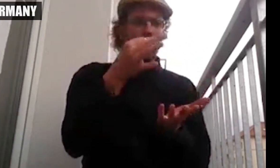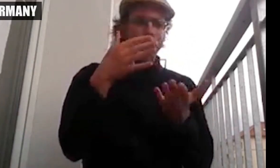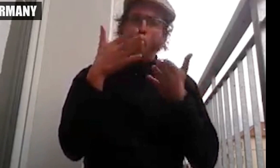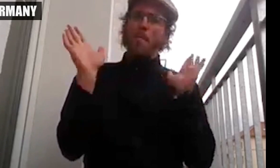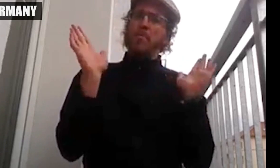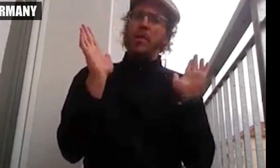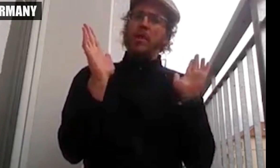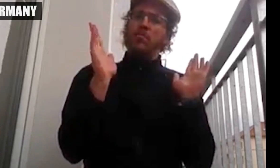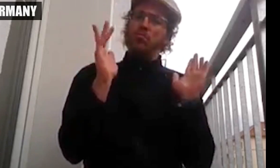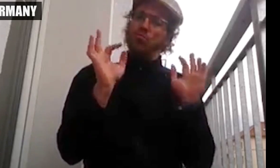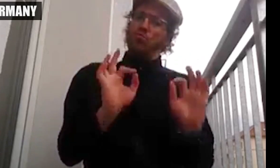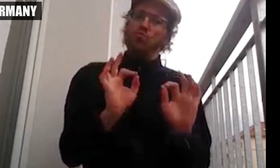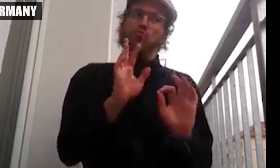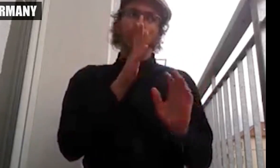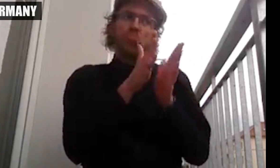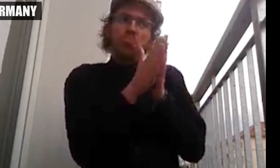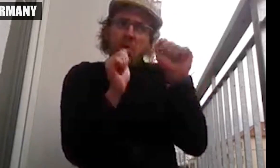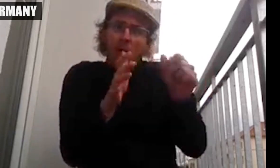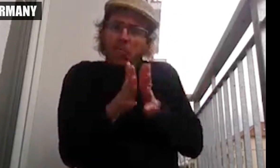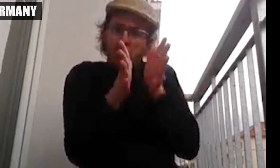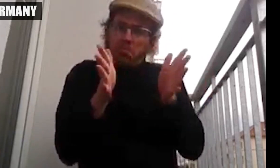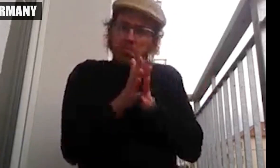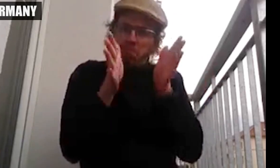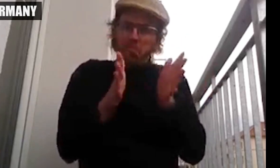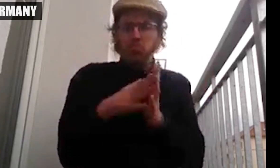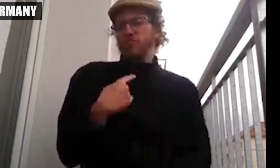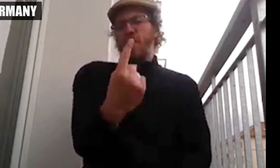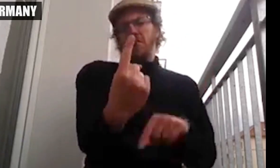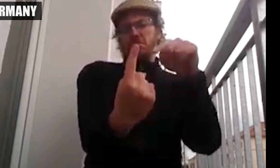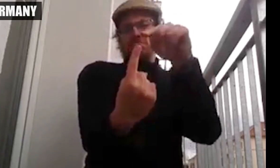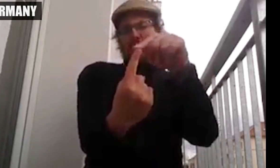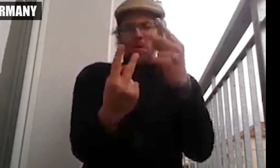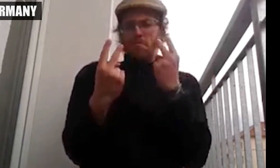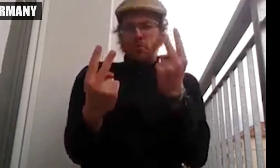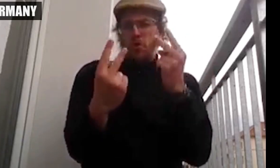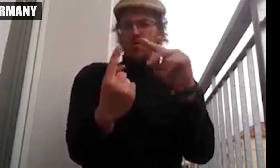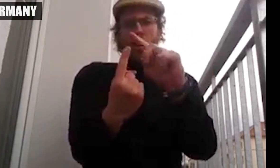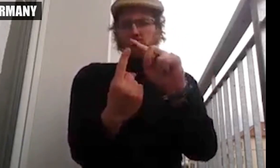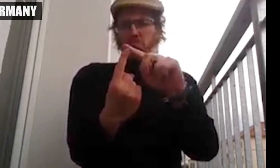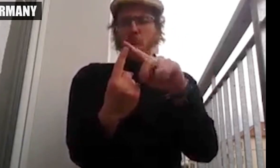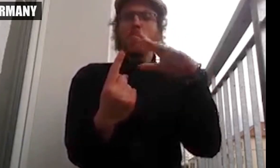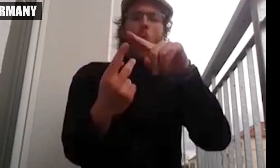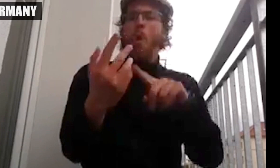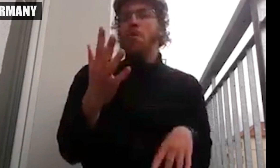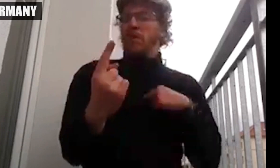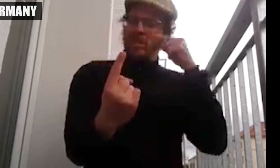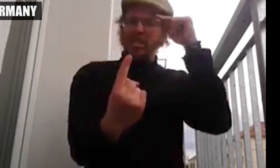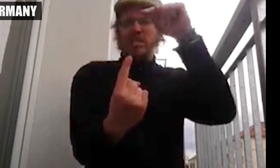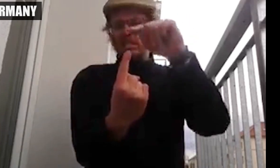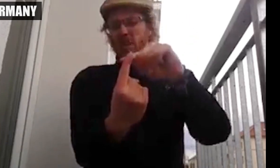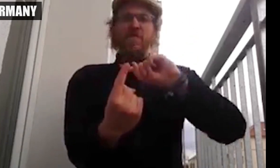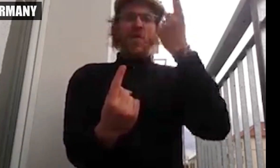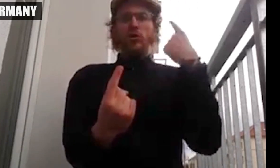Be open and socialize with people there. There are many tips and ideas, but thats the most important.